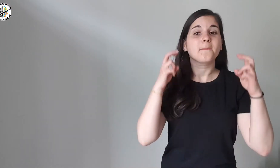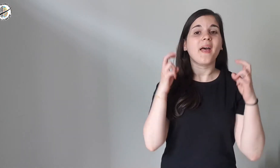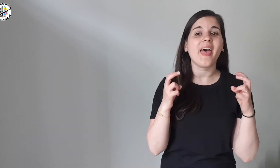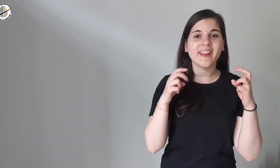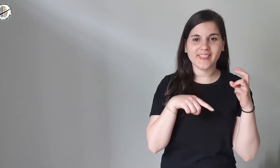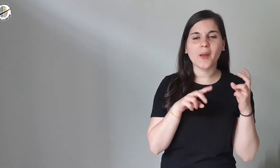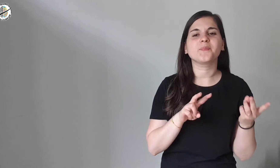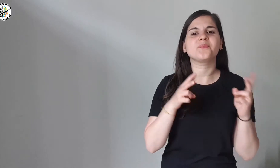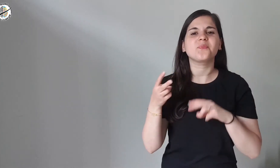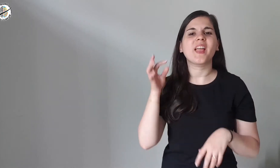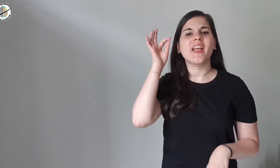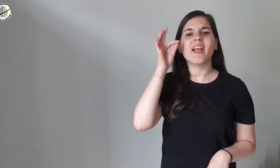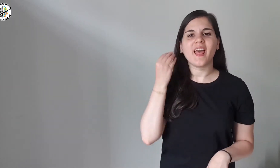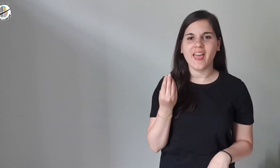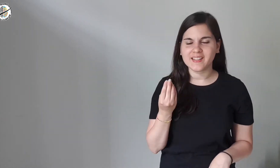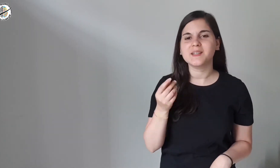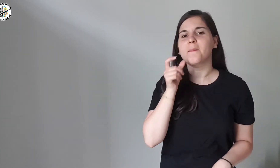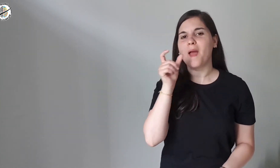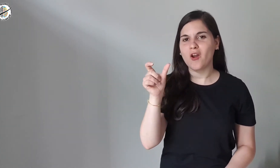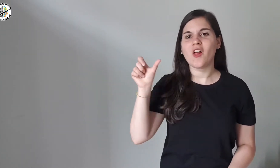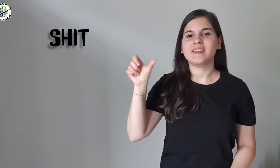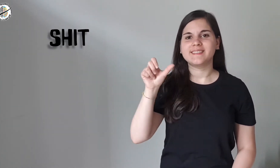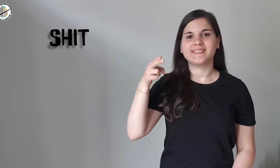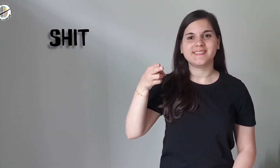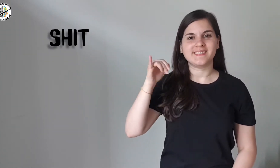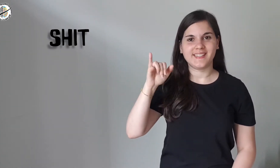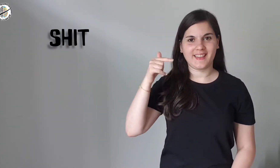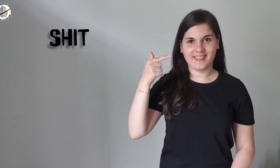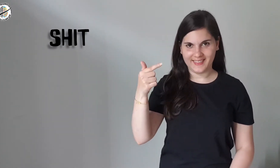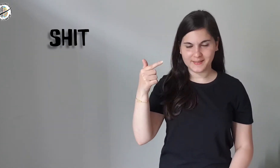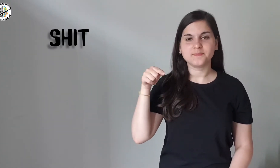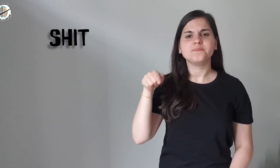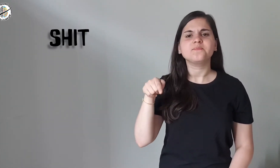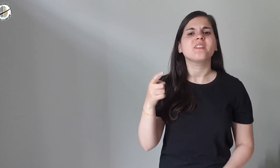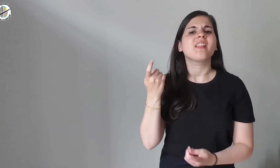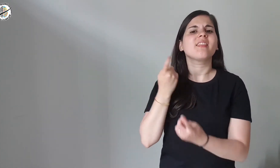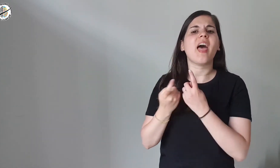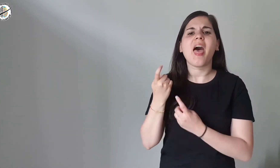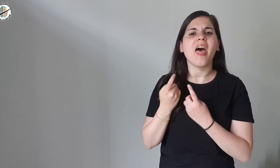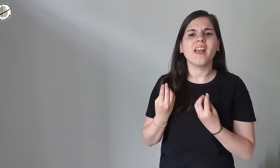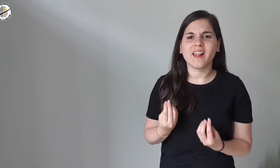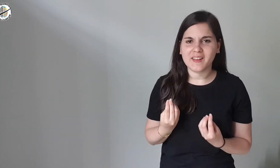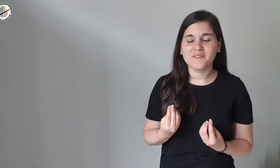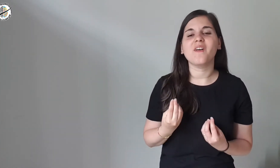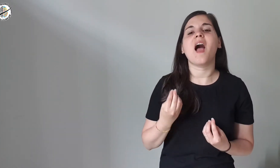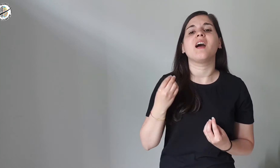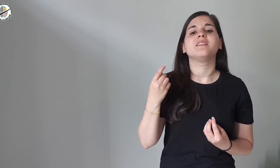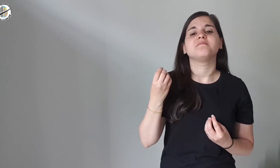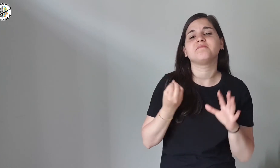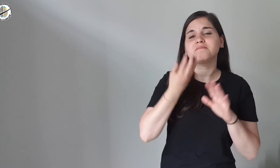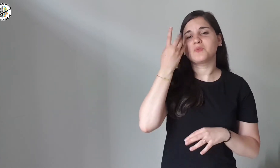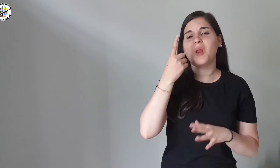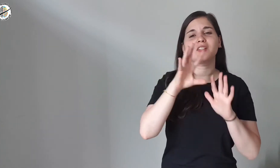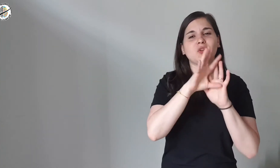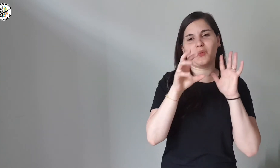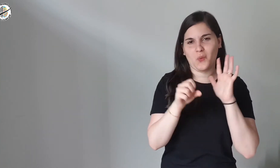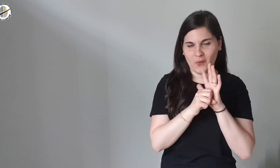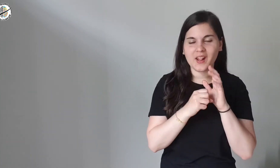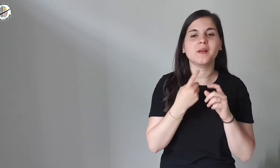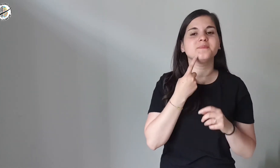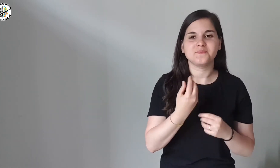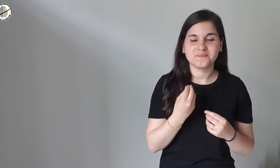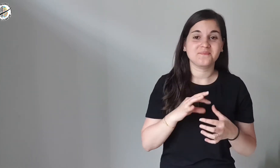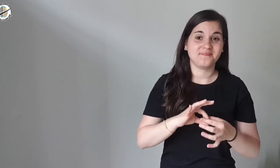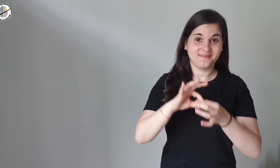Shit in English is "shit", they say it comes from a made up story.